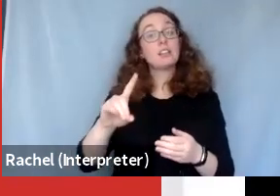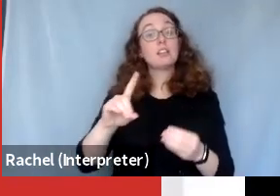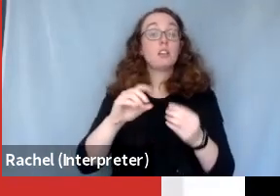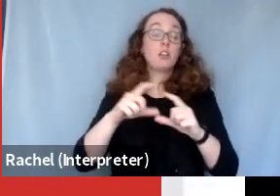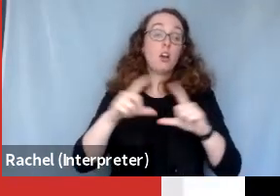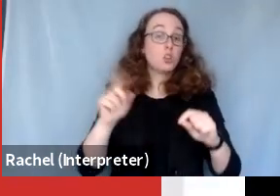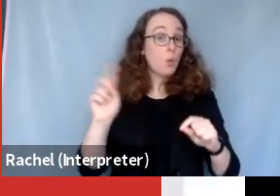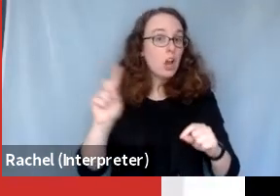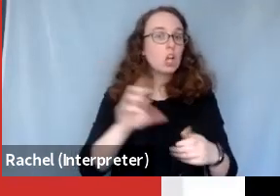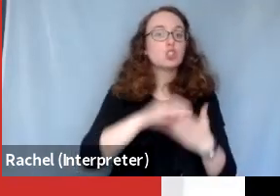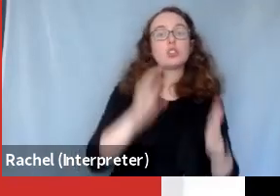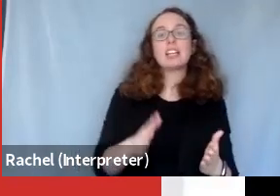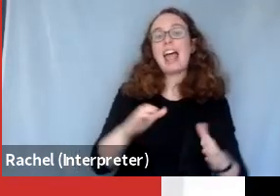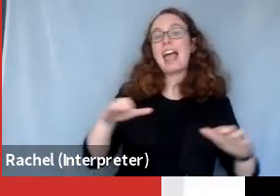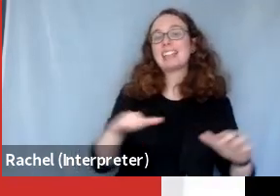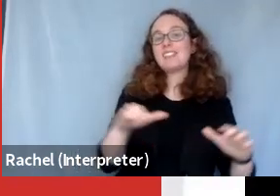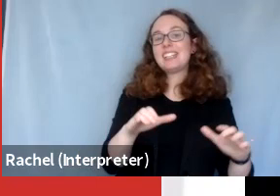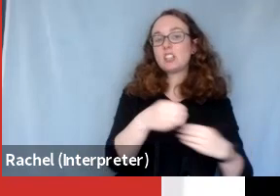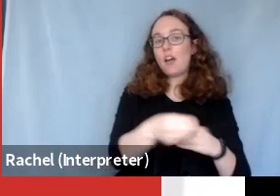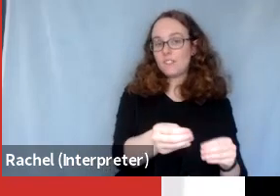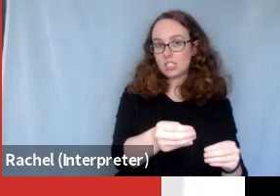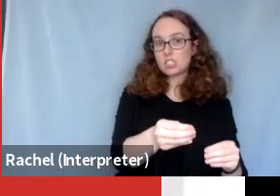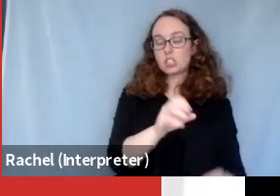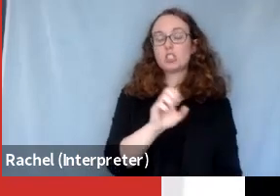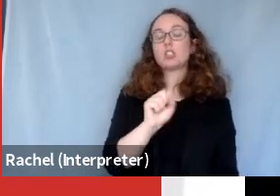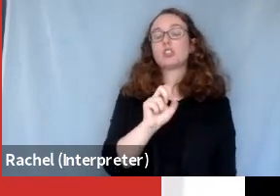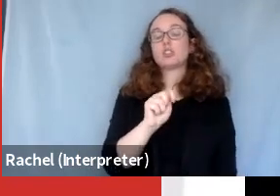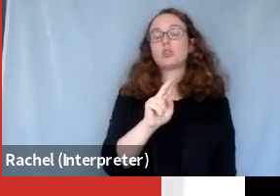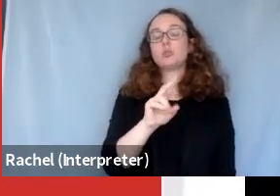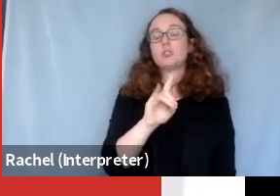We are doing it virtually, I'll leave the student or the email that you